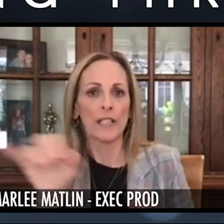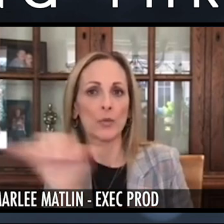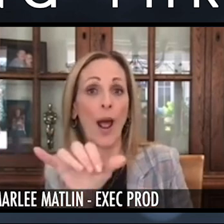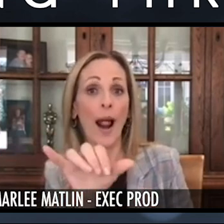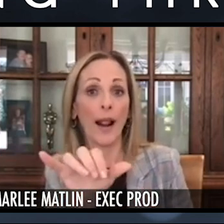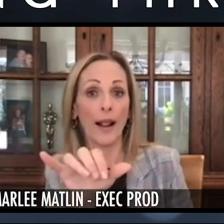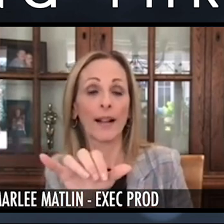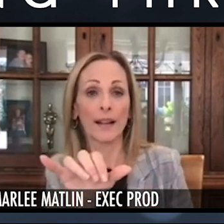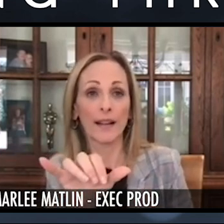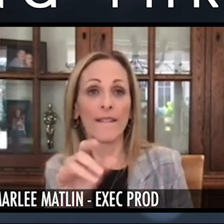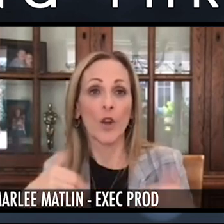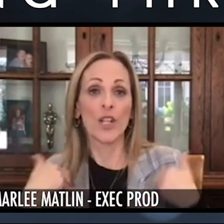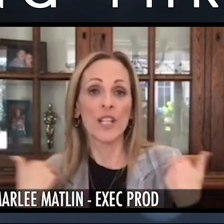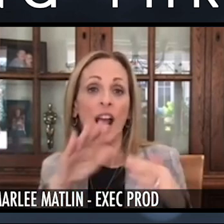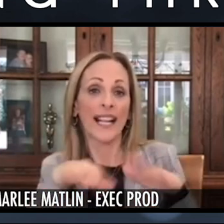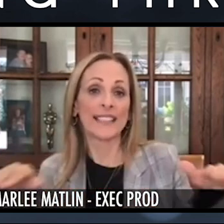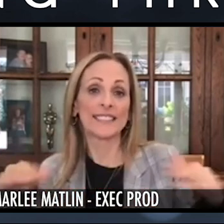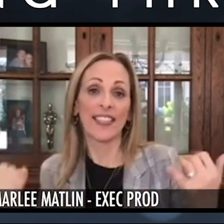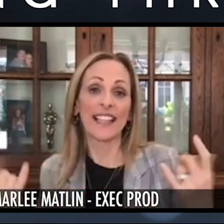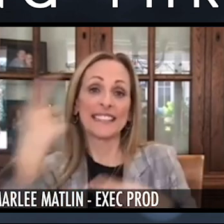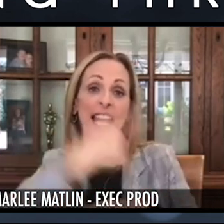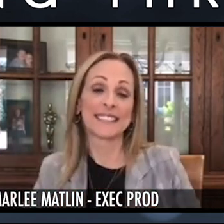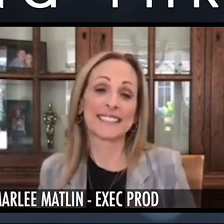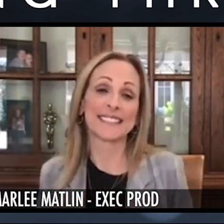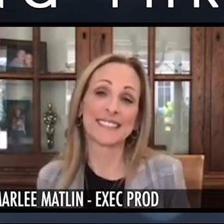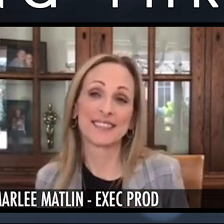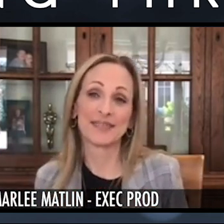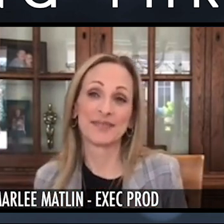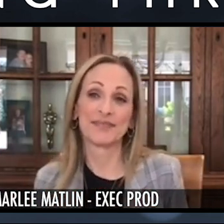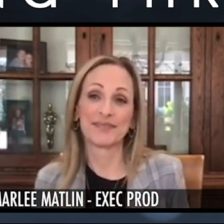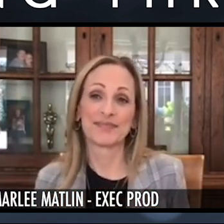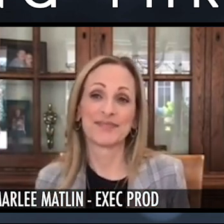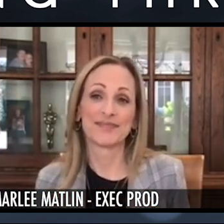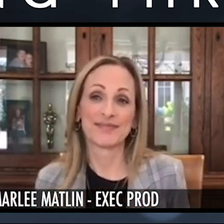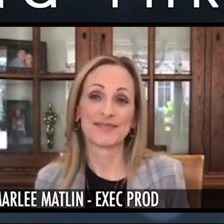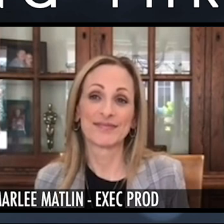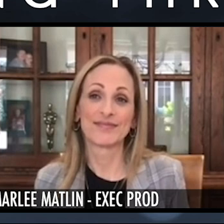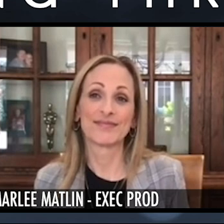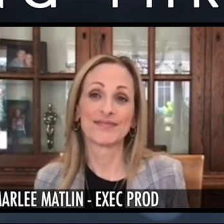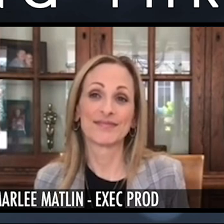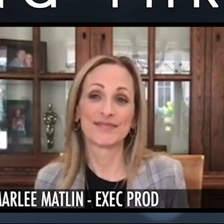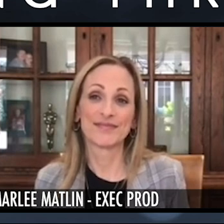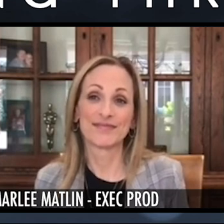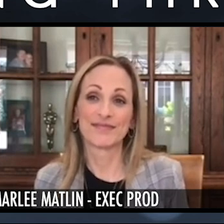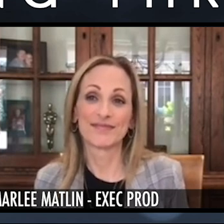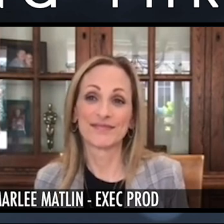about, disabilities, non-disabled young, old. It's just an important message on all levels here.